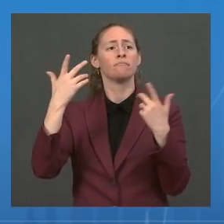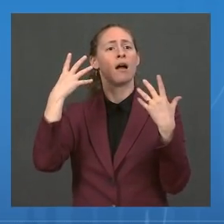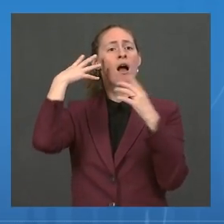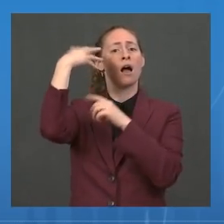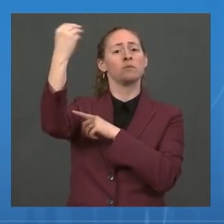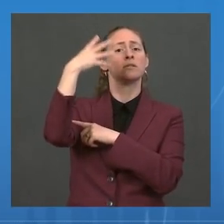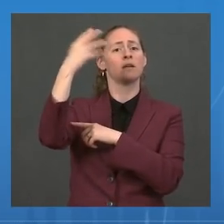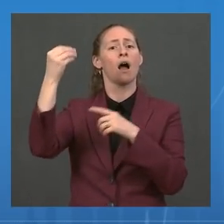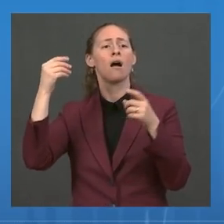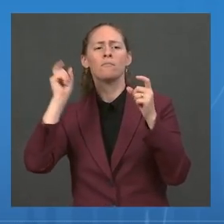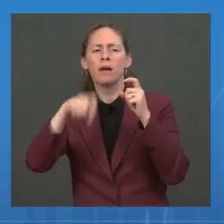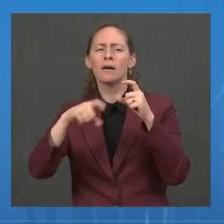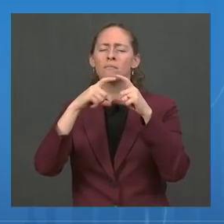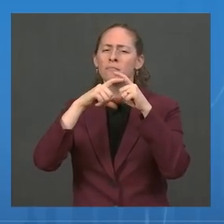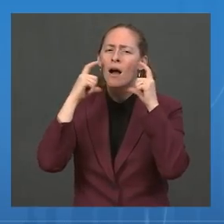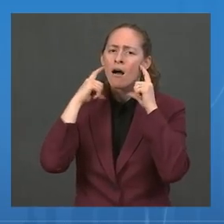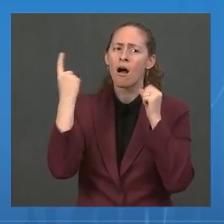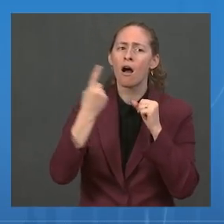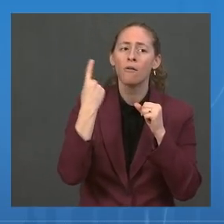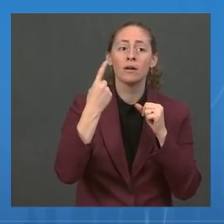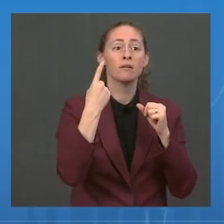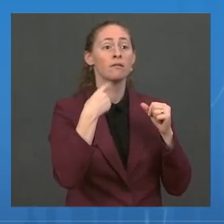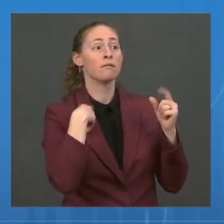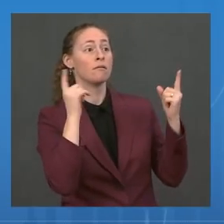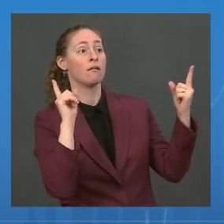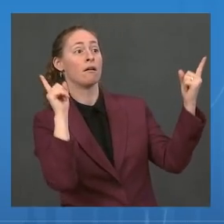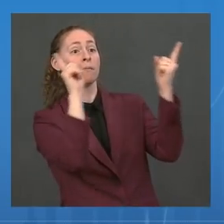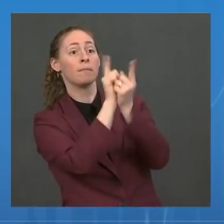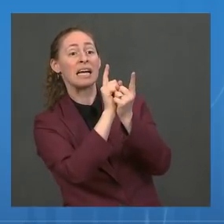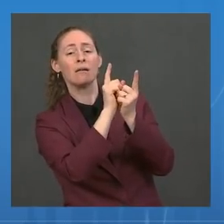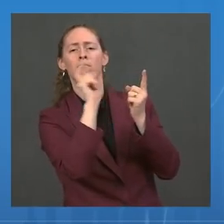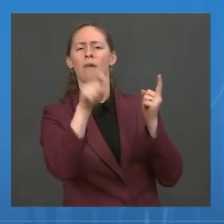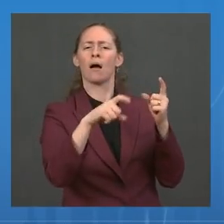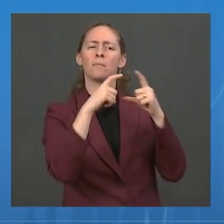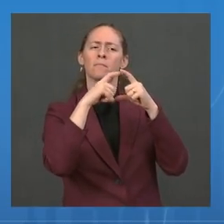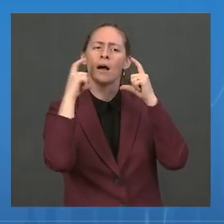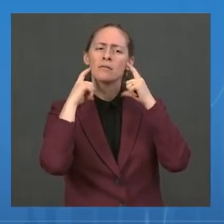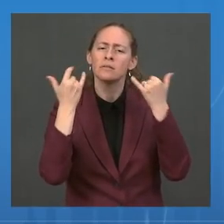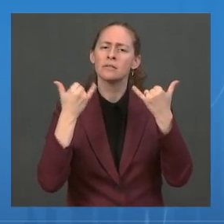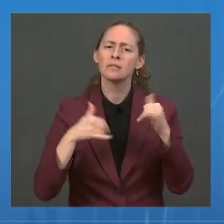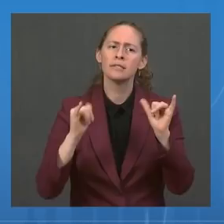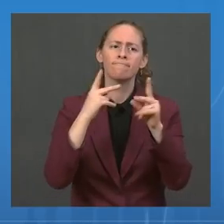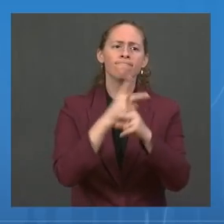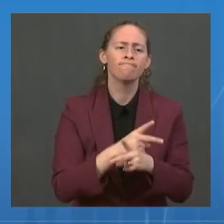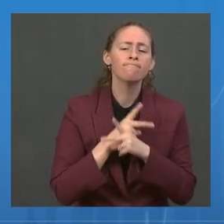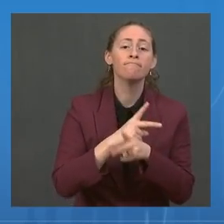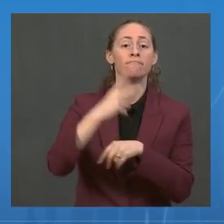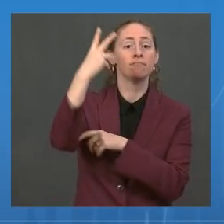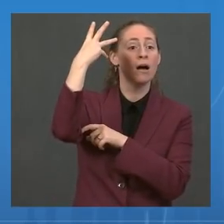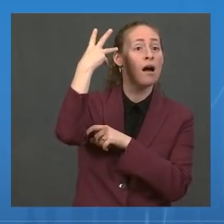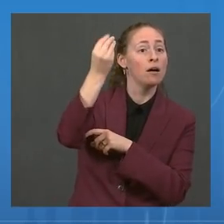we will try to do so in spaces with good ventilation, like outdoor settings. Finally, even though our youngest kids